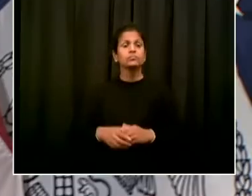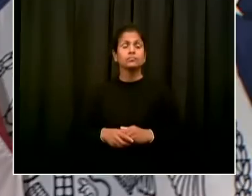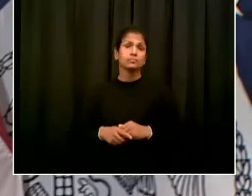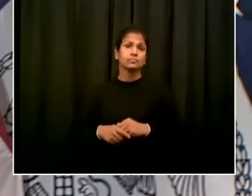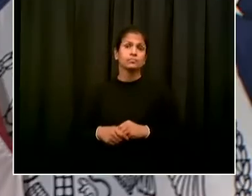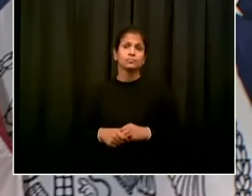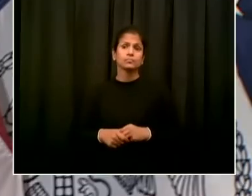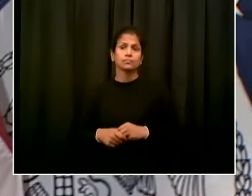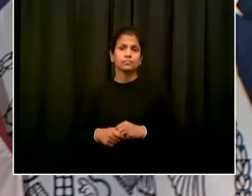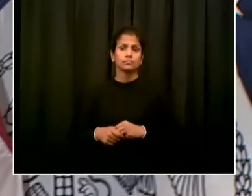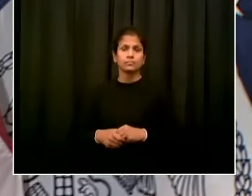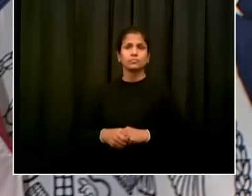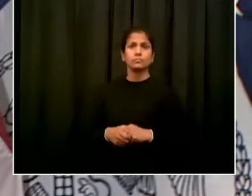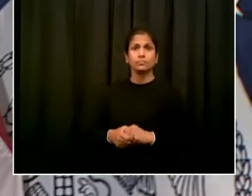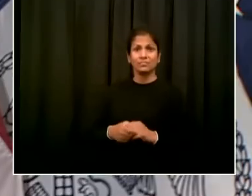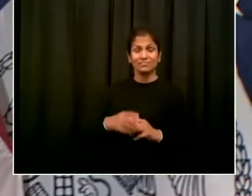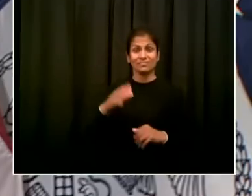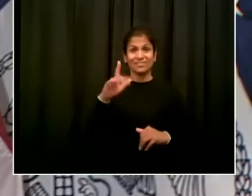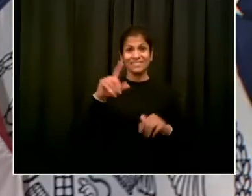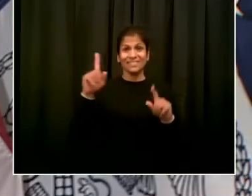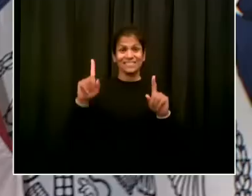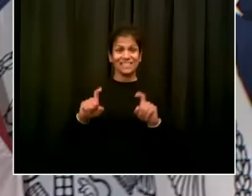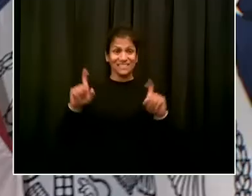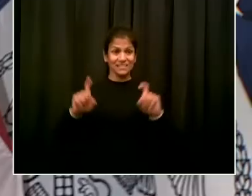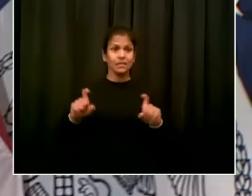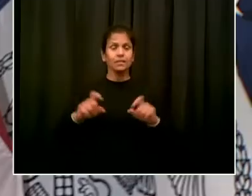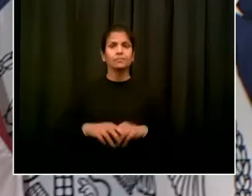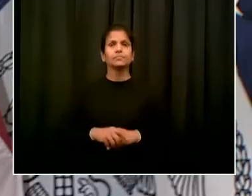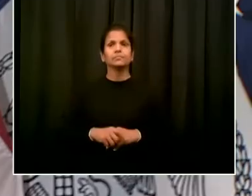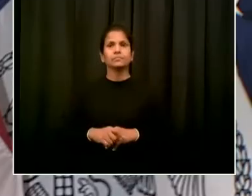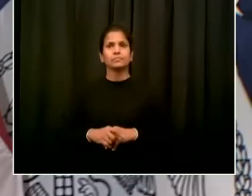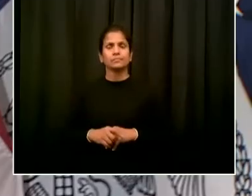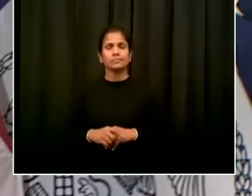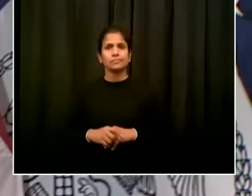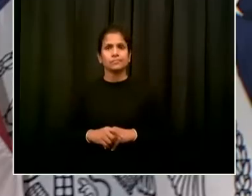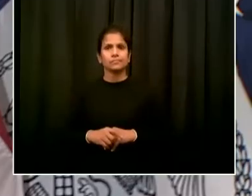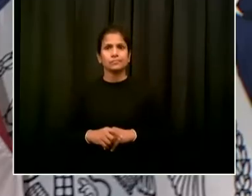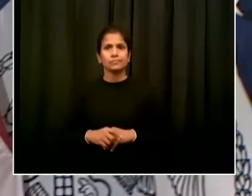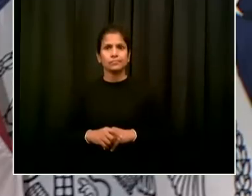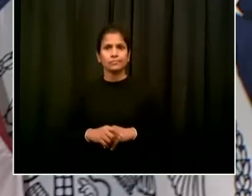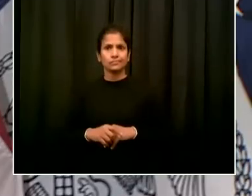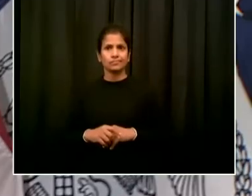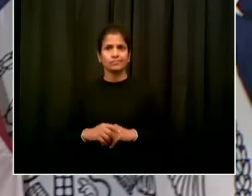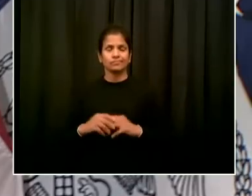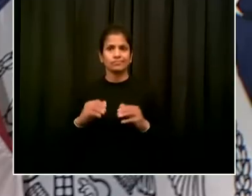HOW HAS THE CITY BEEN DEALING WITH, IN ADDITII ONTOTO TESTING FROM